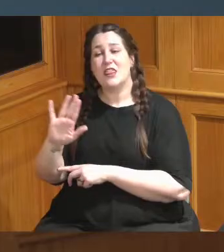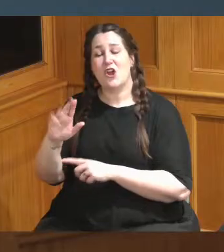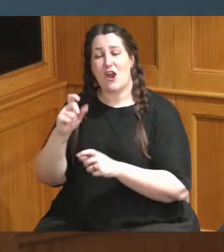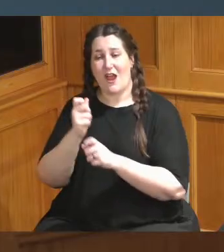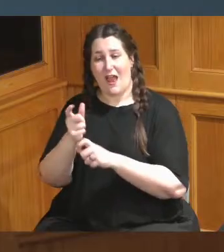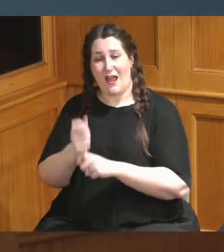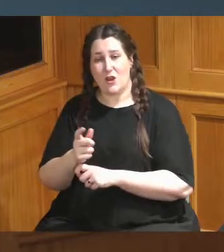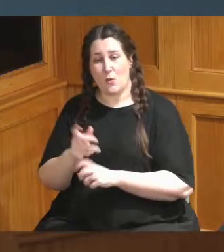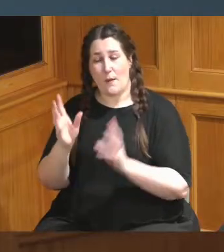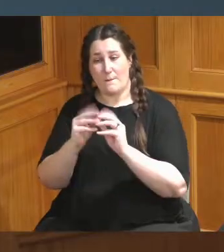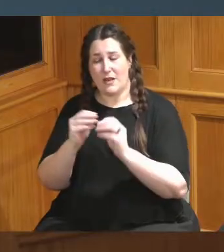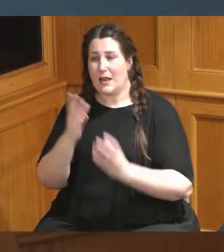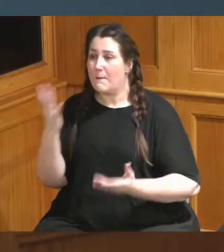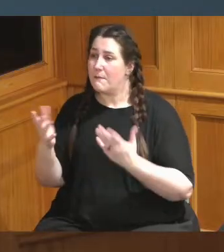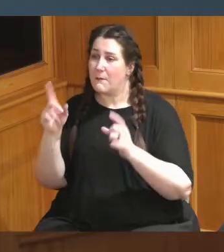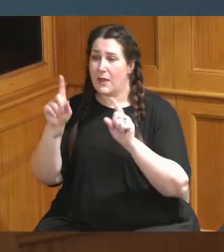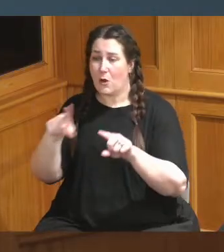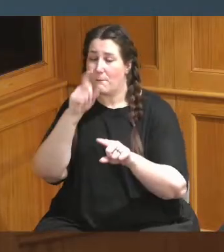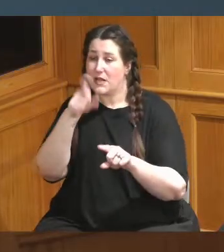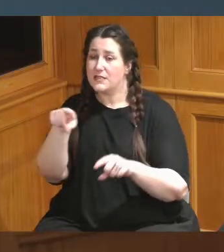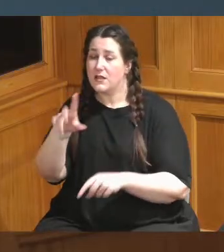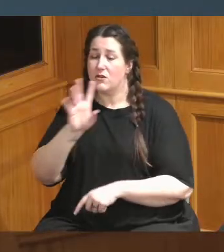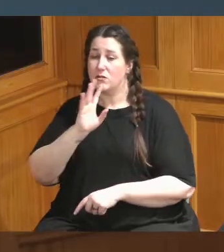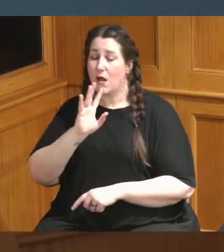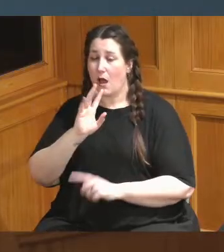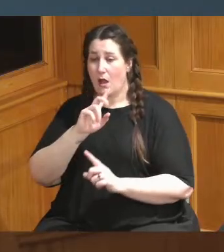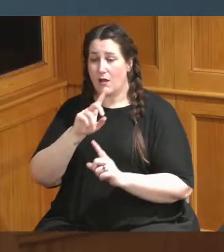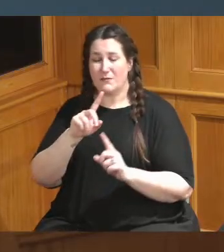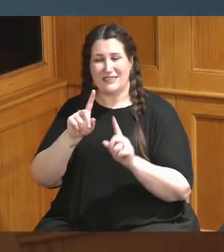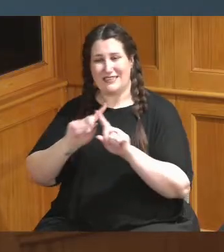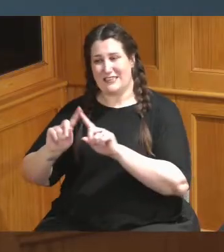you may want to attend because it'll talk about all the different conferences and conventions